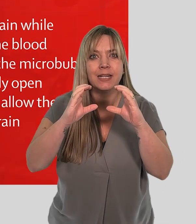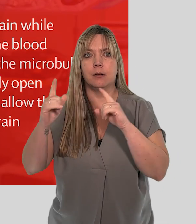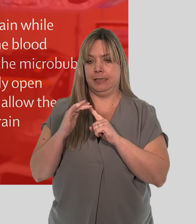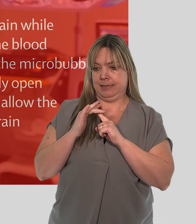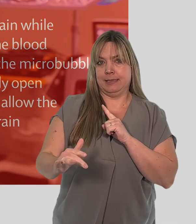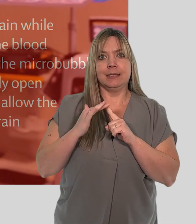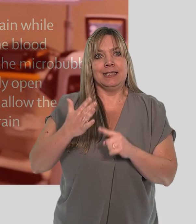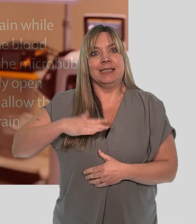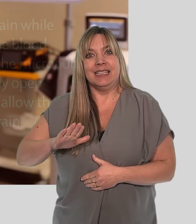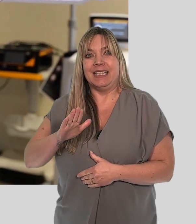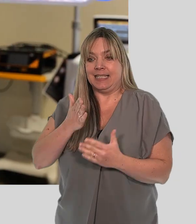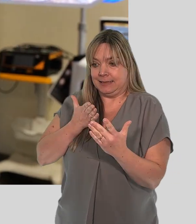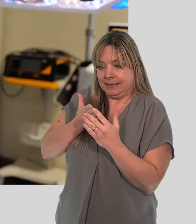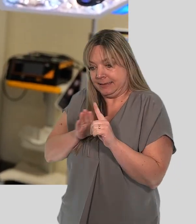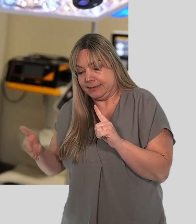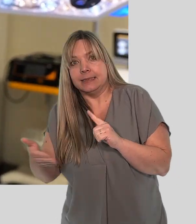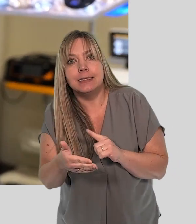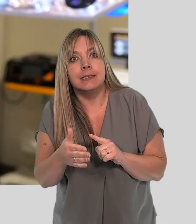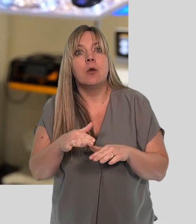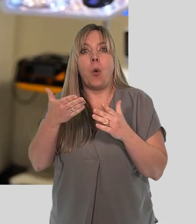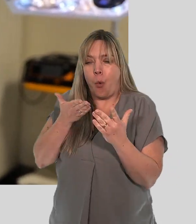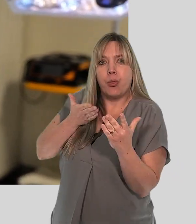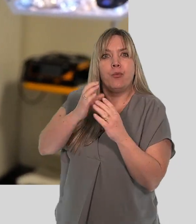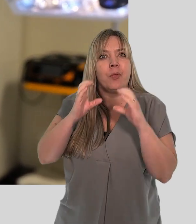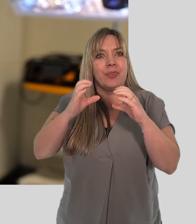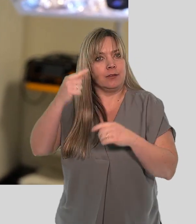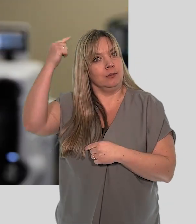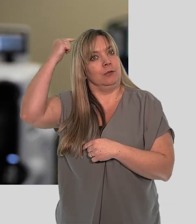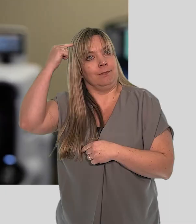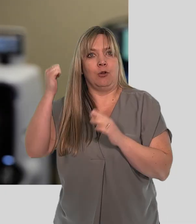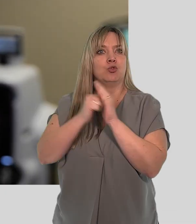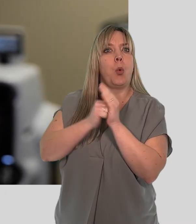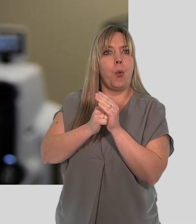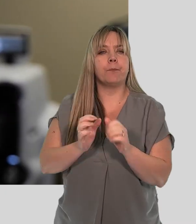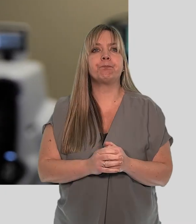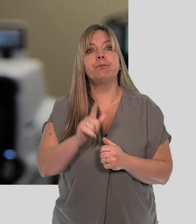A French company named Carthera has come up with a skull implantable ultrasound device.